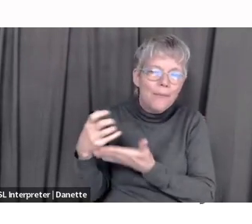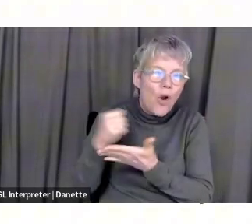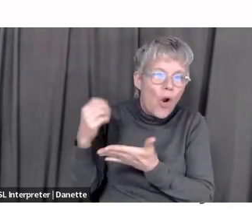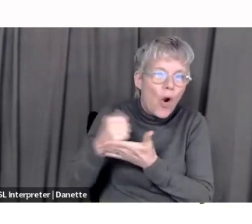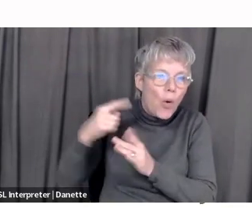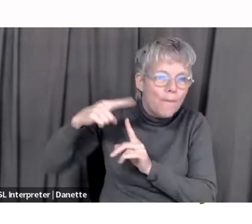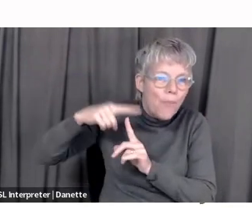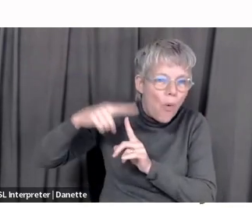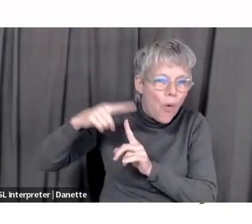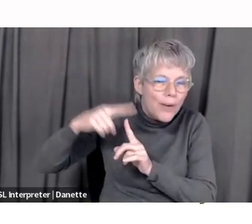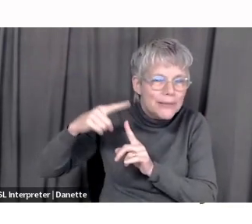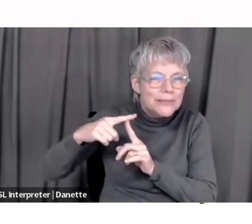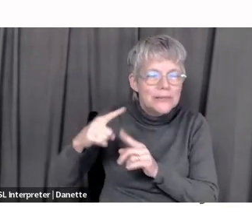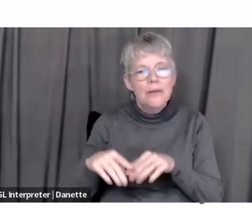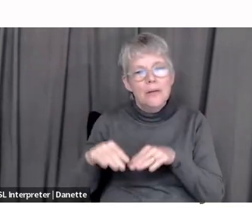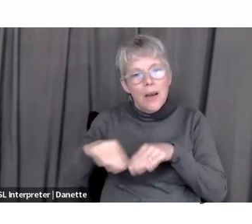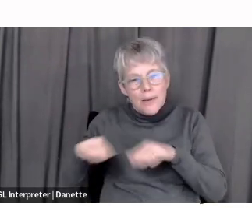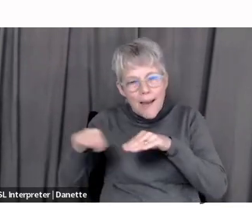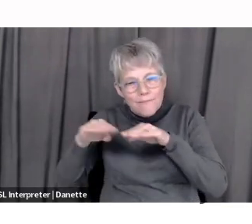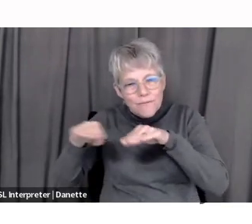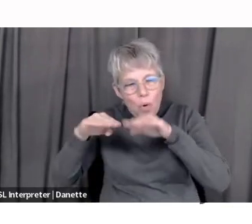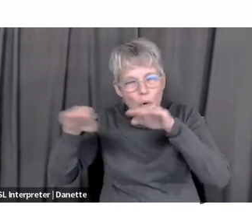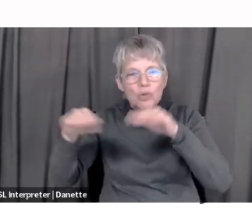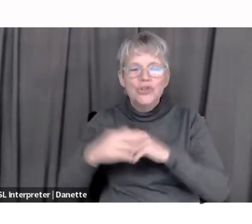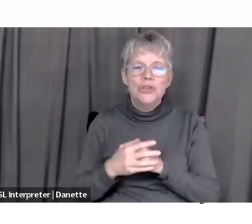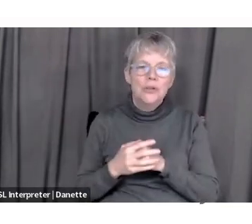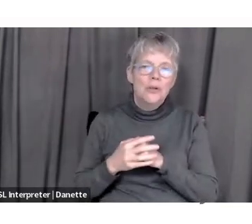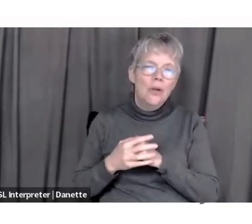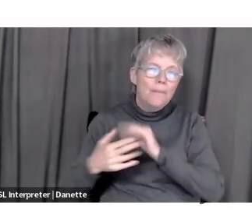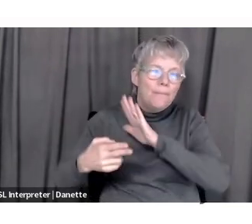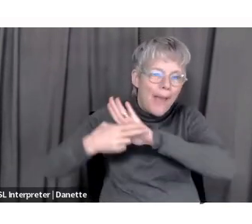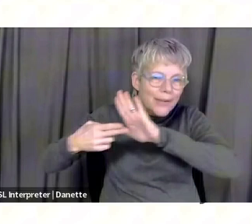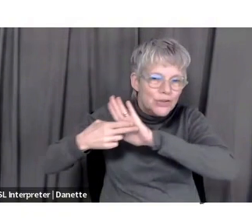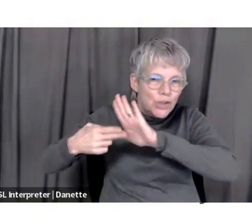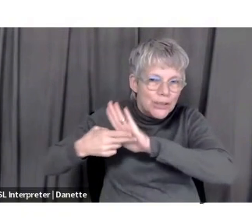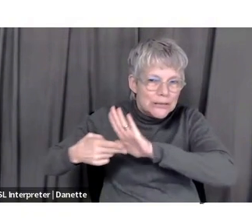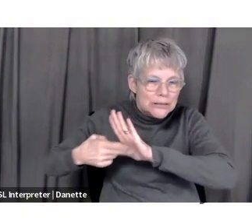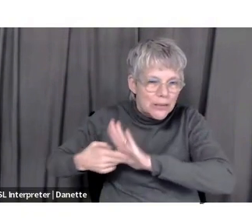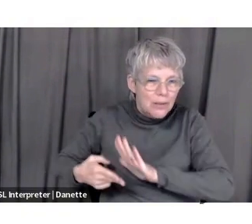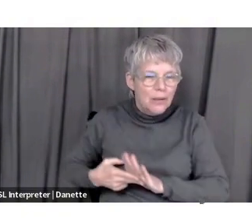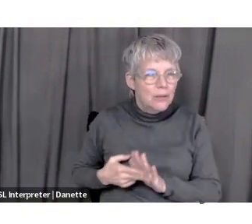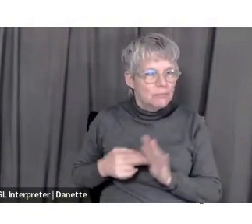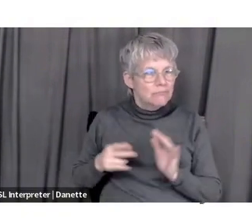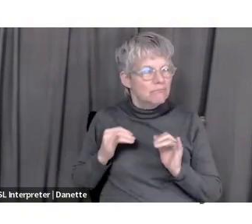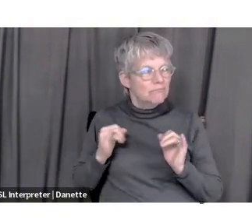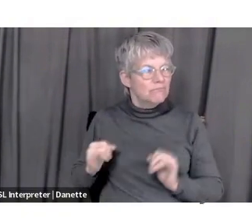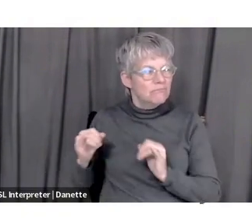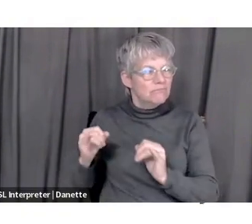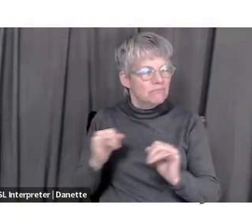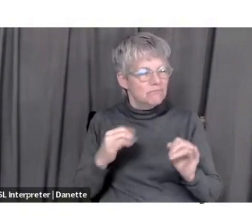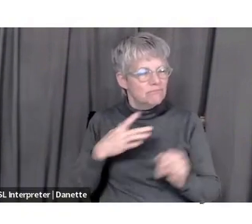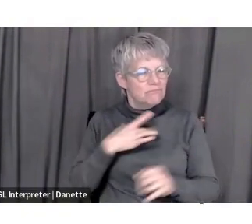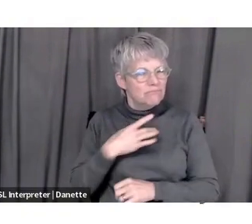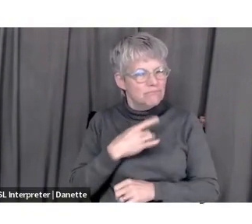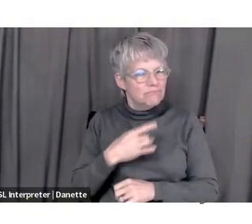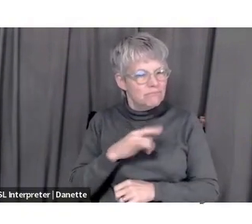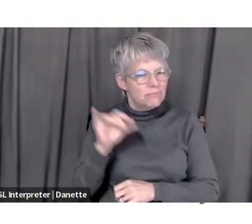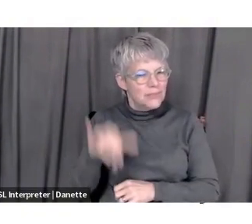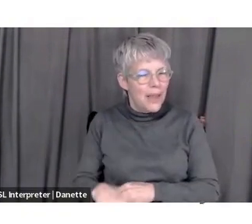They can earn points and digital levels and digital badges and individuals really love this part of it.